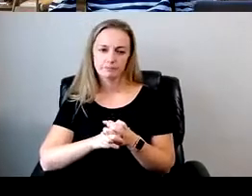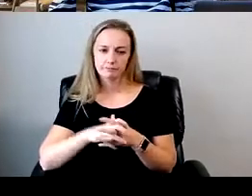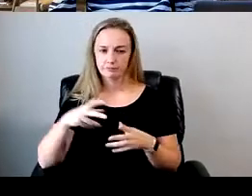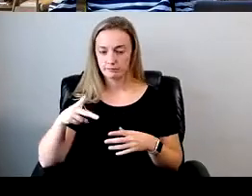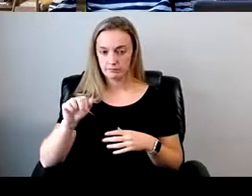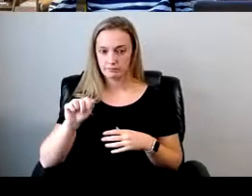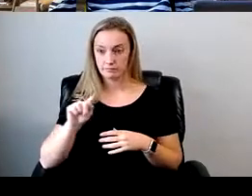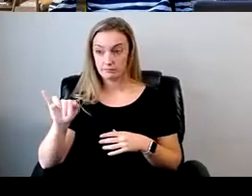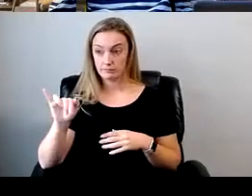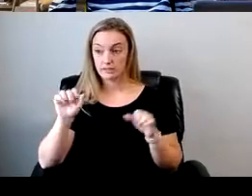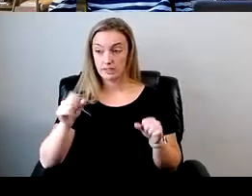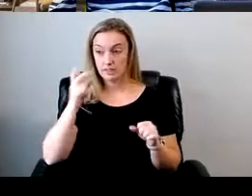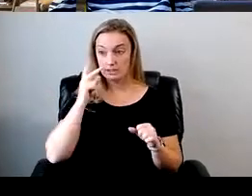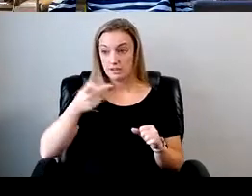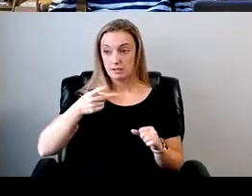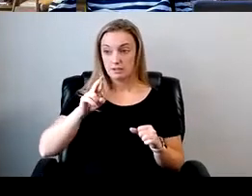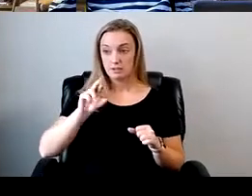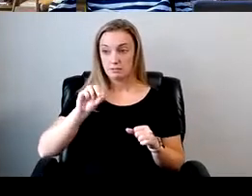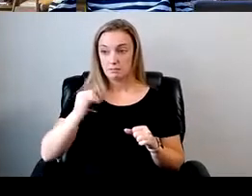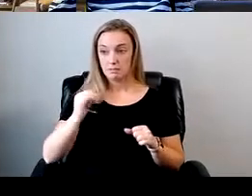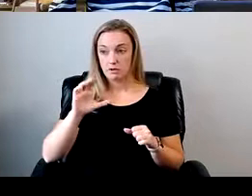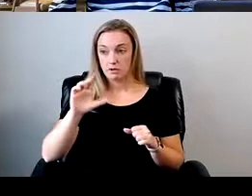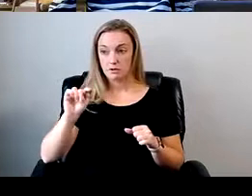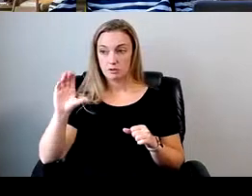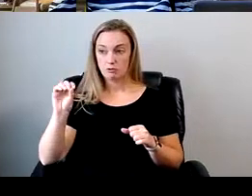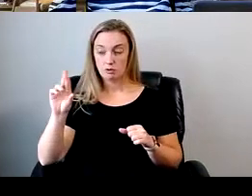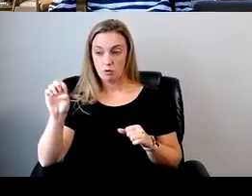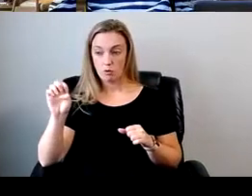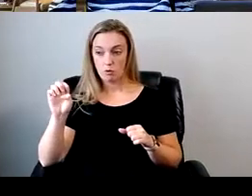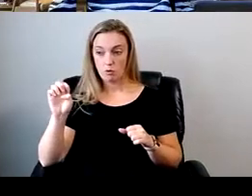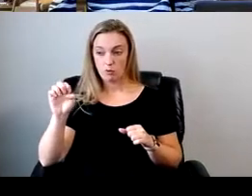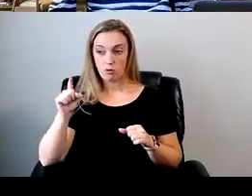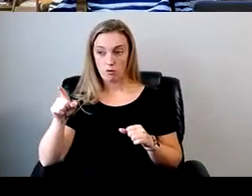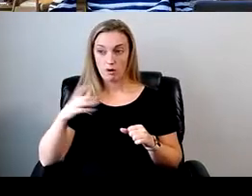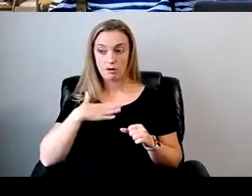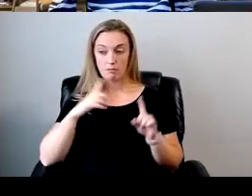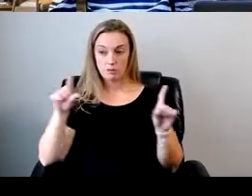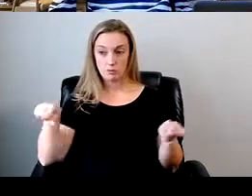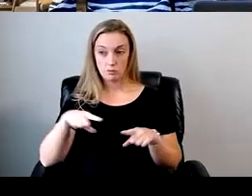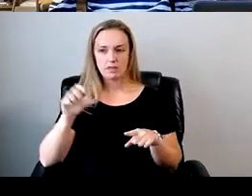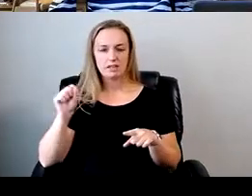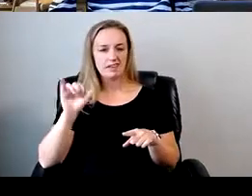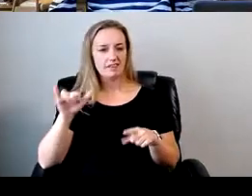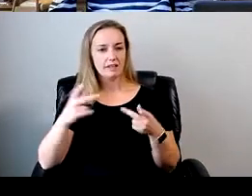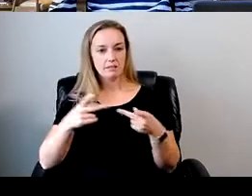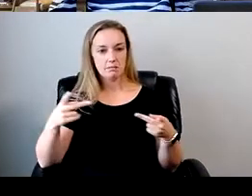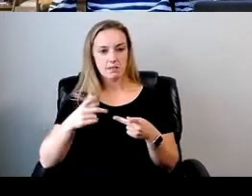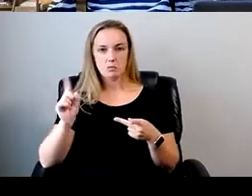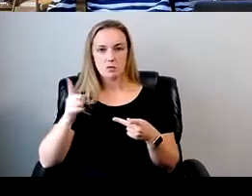Can you see the Project CORE website on my screen? Yes. - Okay. So this is a place where you might get started.